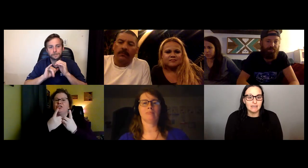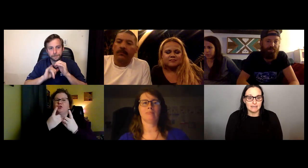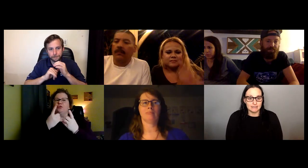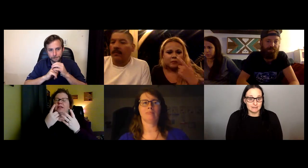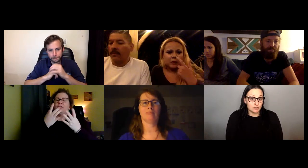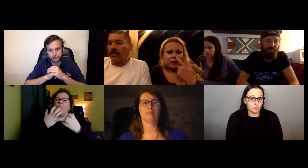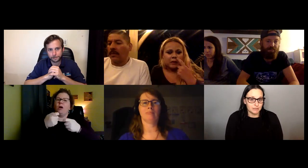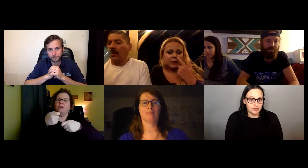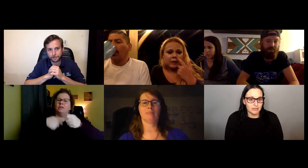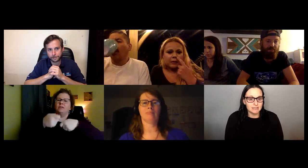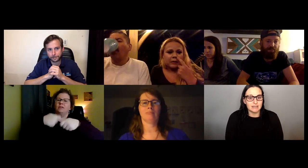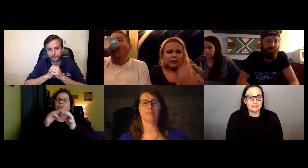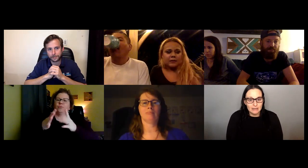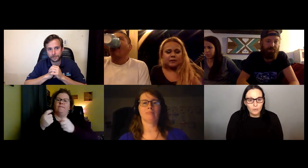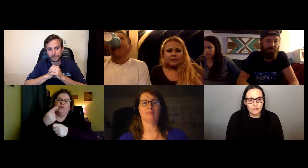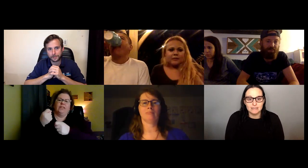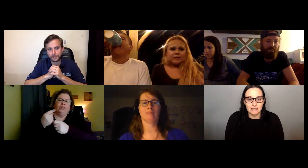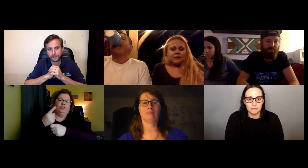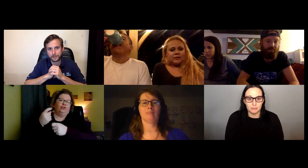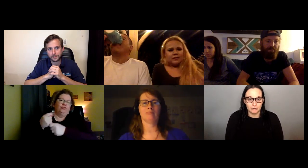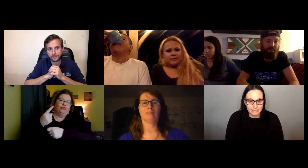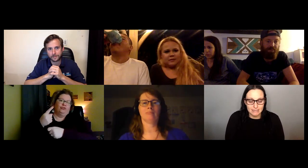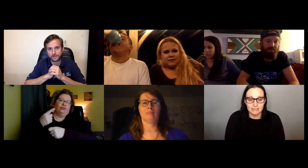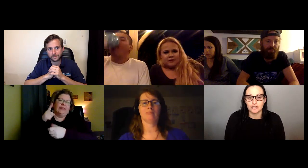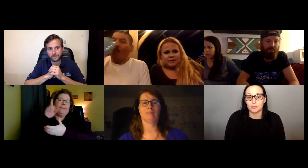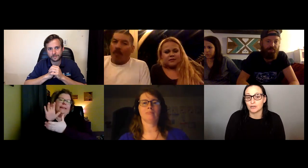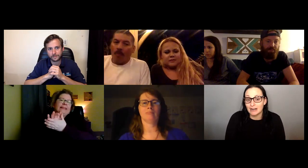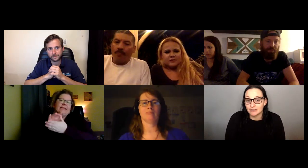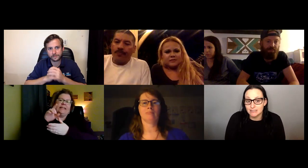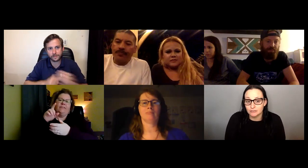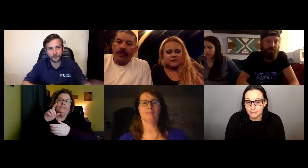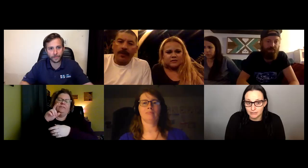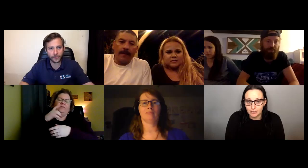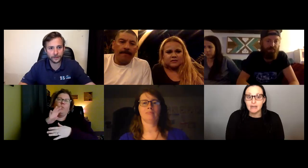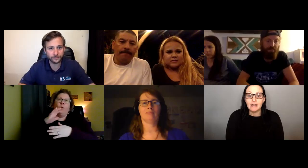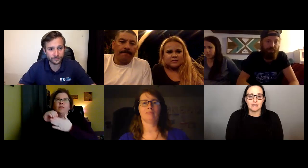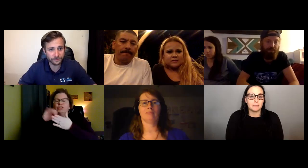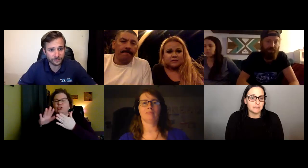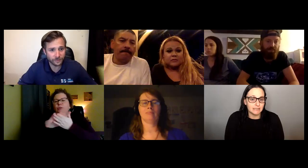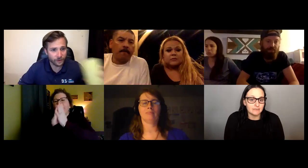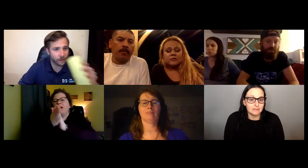and hit the school district they wanted to keep replacing the interpreter